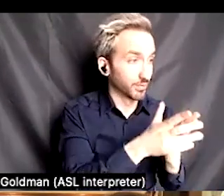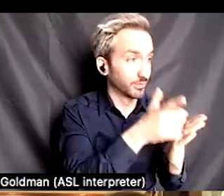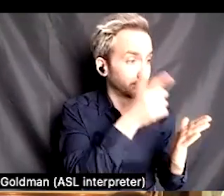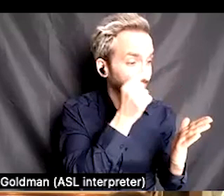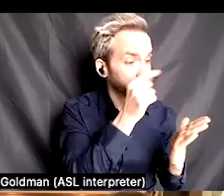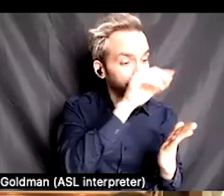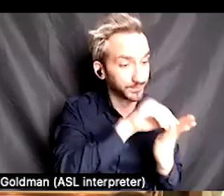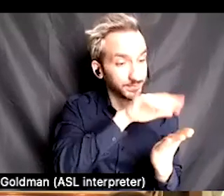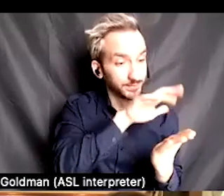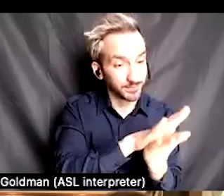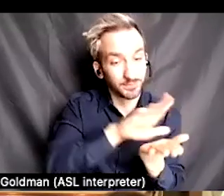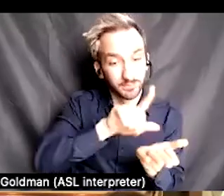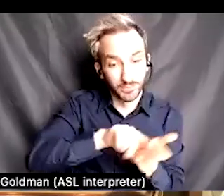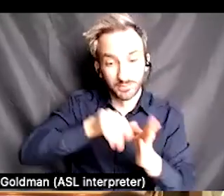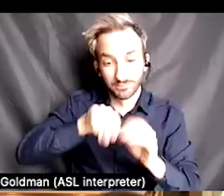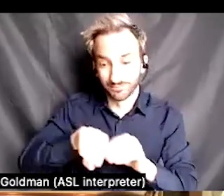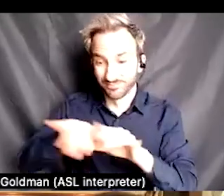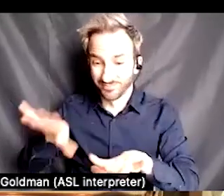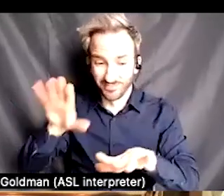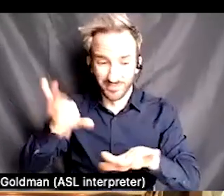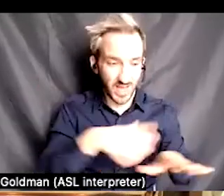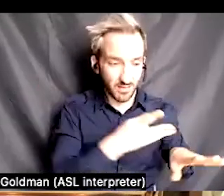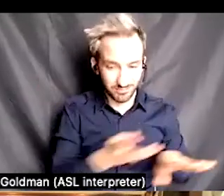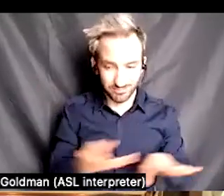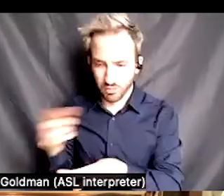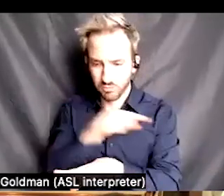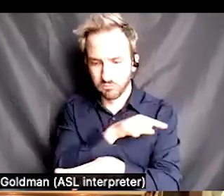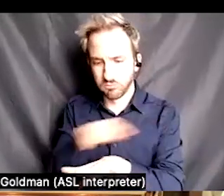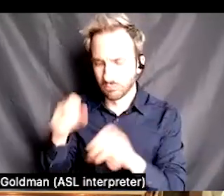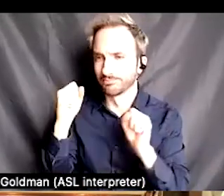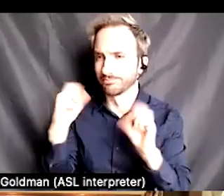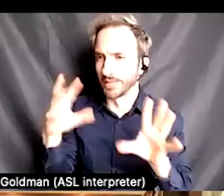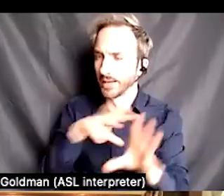and supplying works that represent the wide extent of human experiences and identities